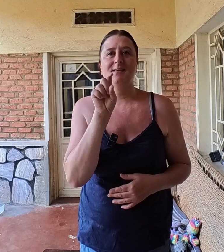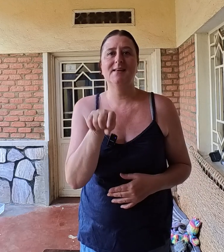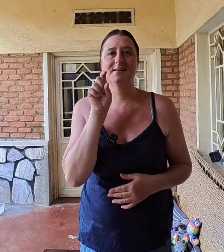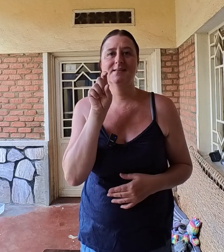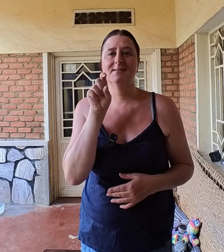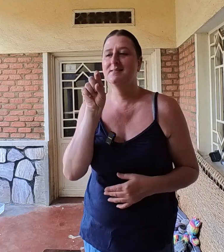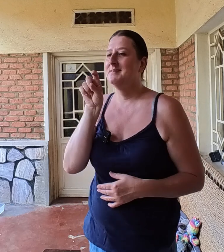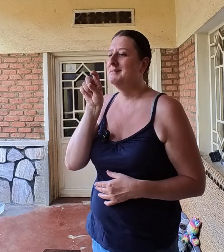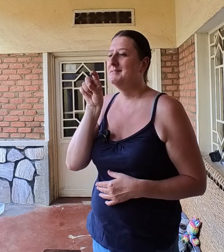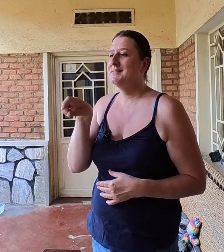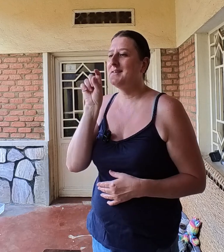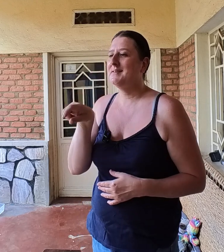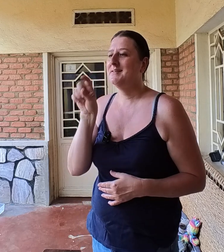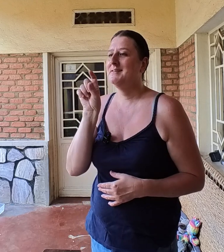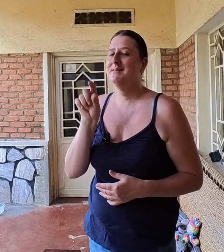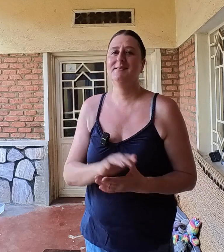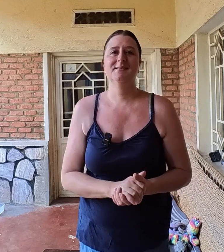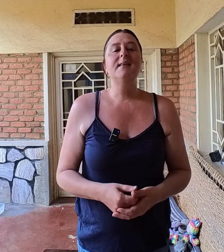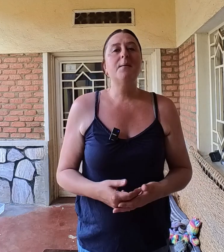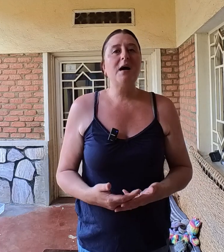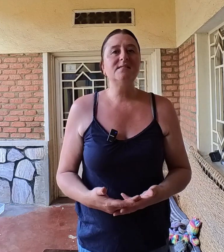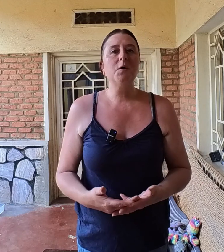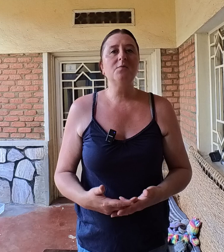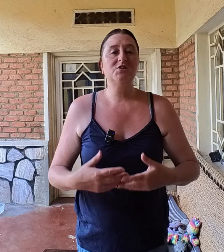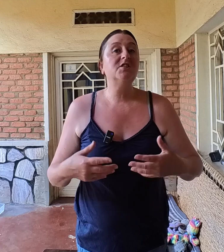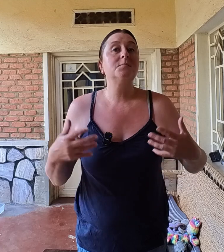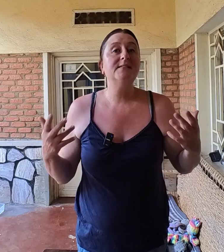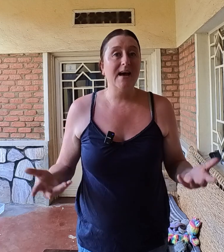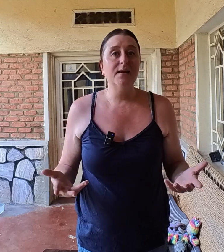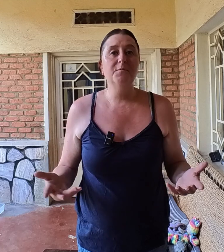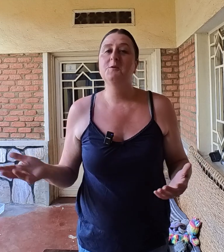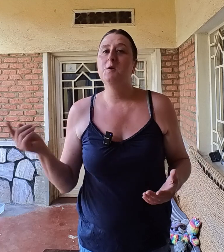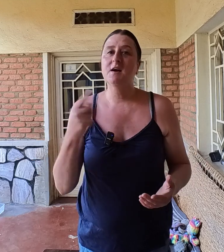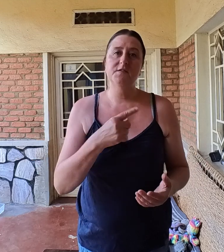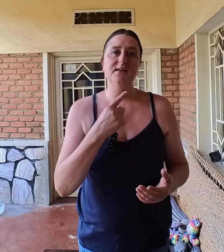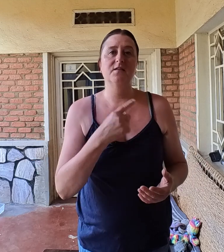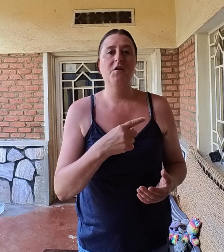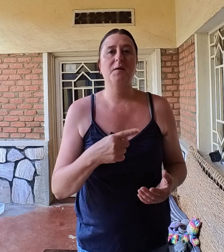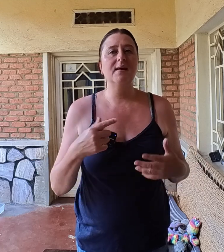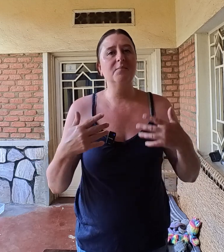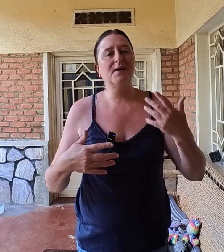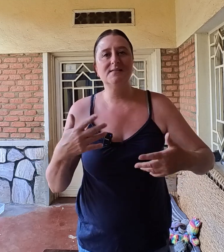Chicken. Chicken. Inyamaswa, which just means 'animal.' We covered it at the very beginning but